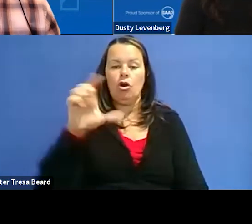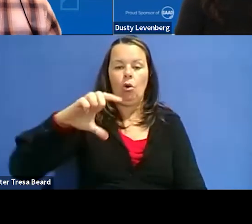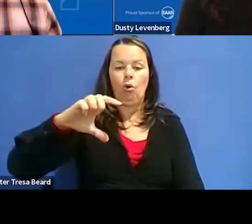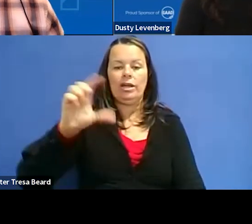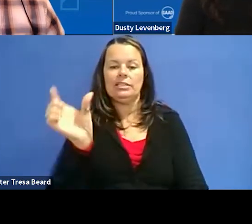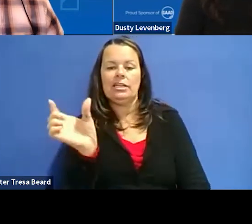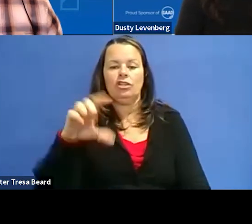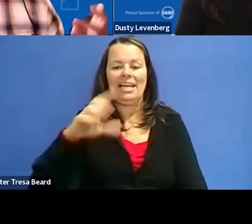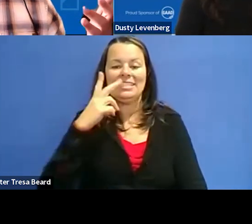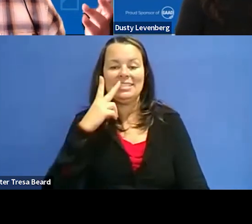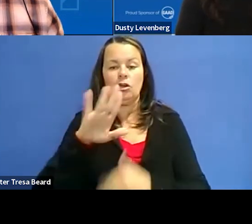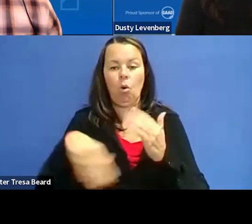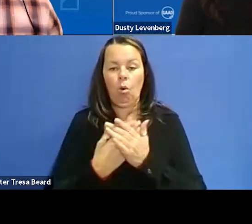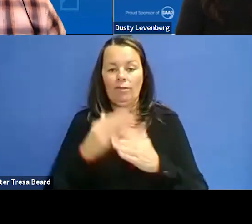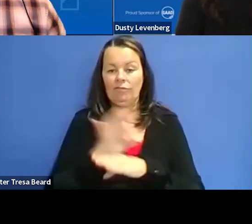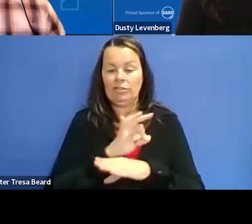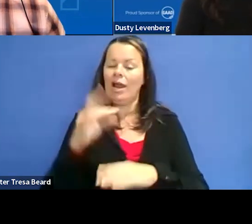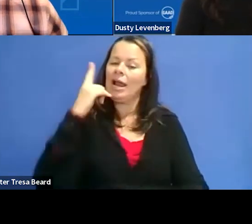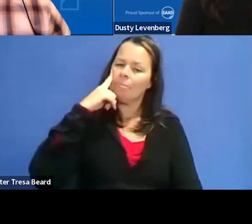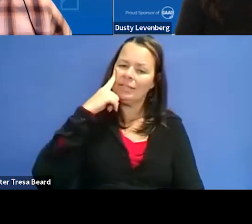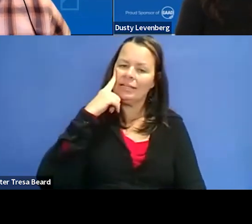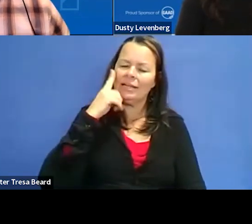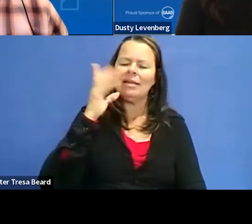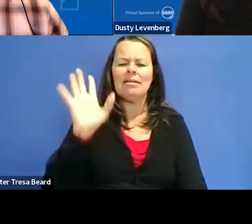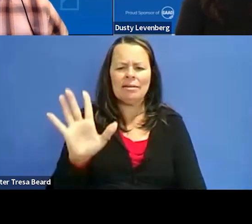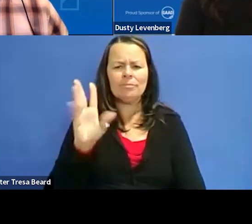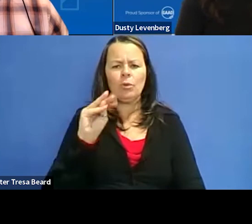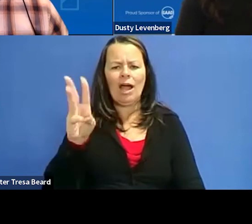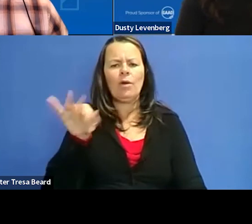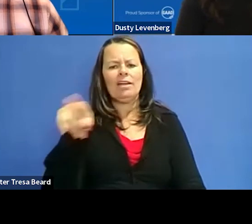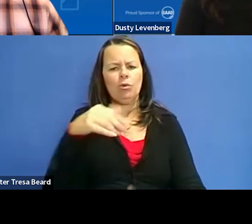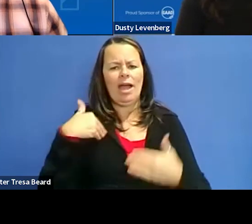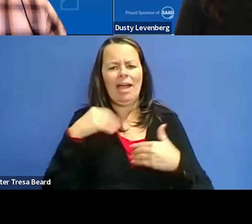I'm just thinking, wow, if you have an older app, that might have a